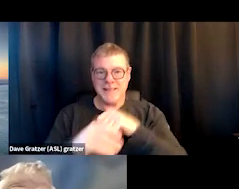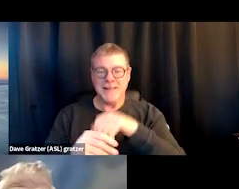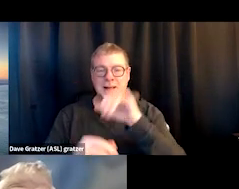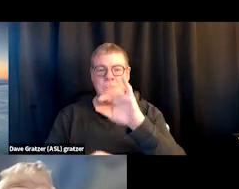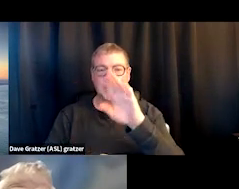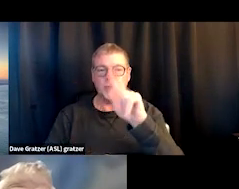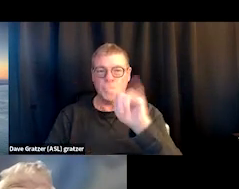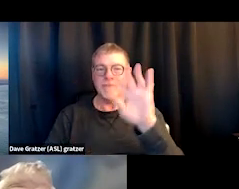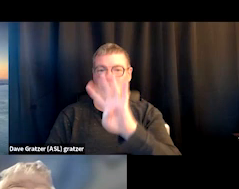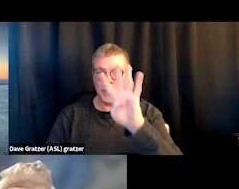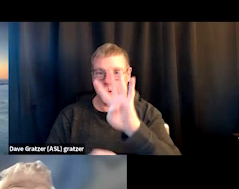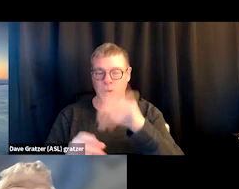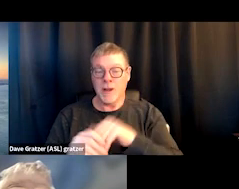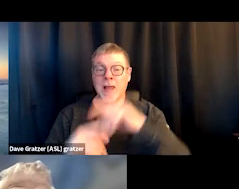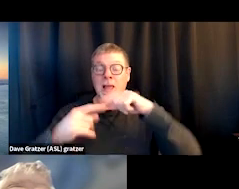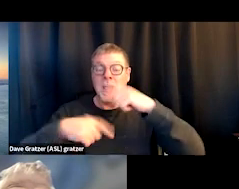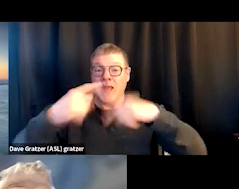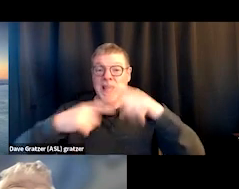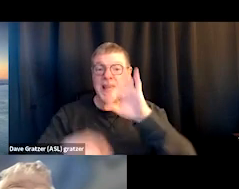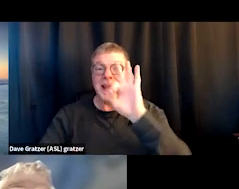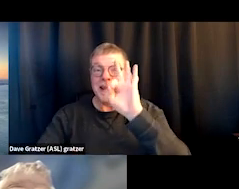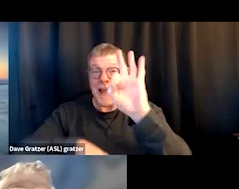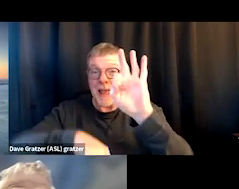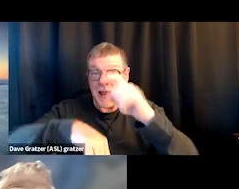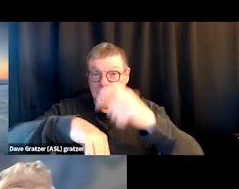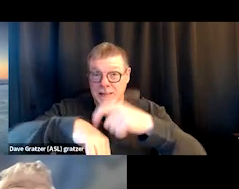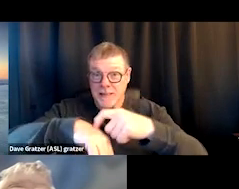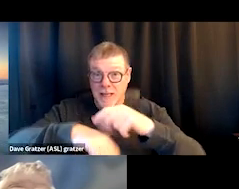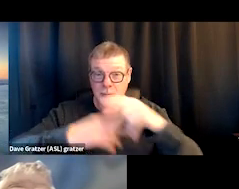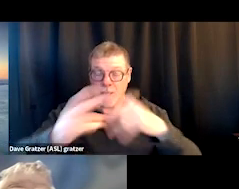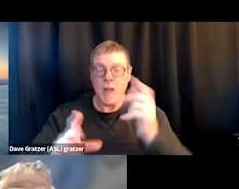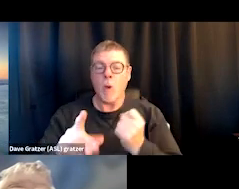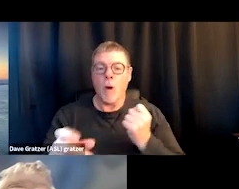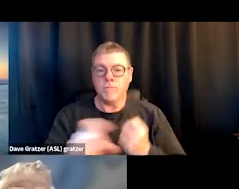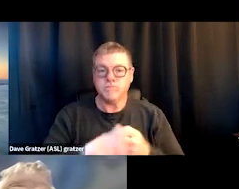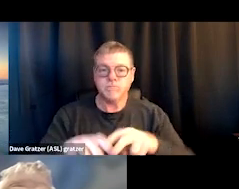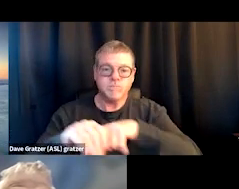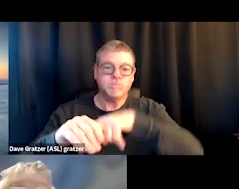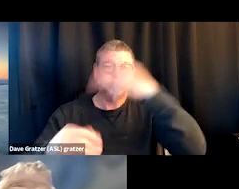Her vehicle flipped nine times. She was ejected out of the car